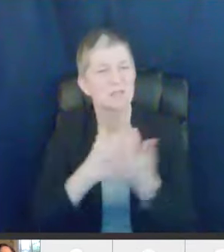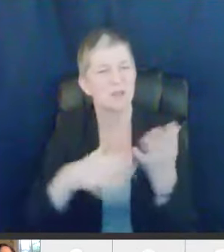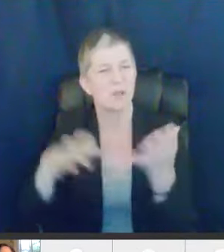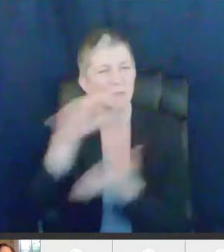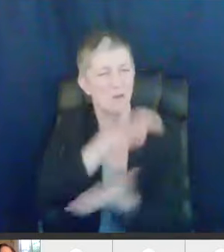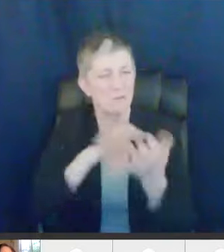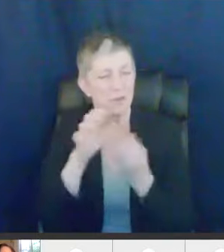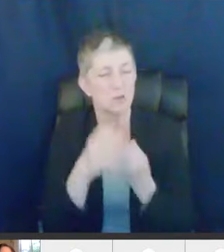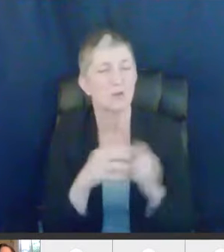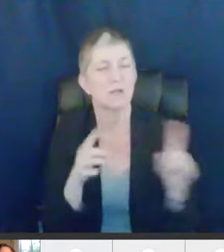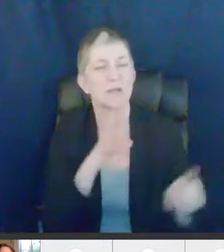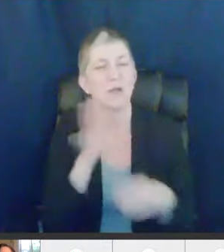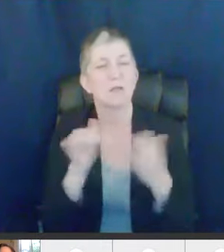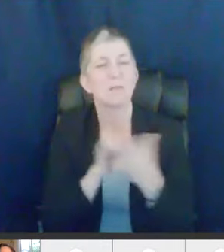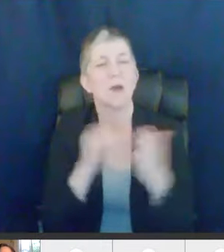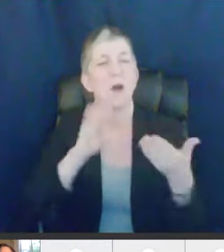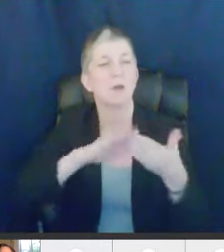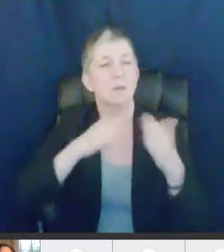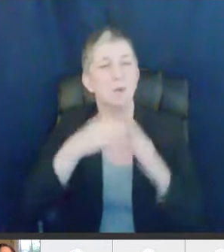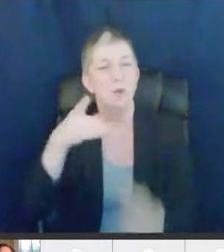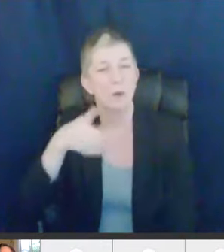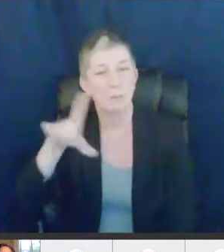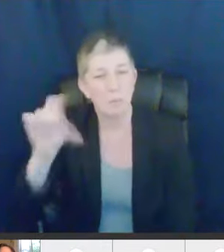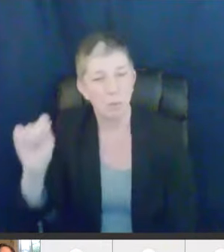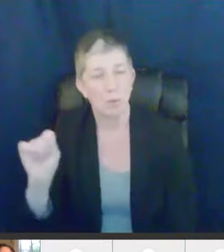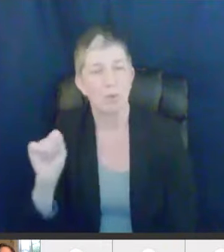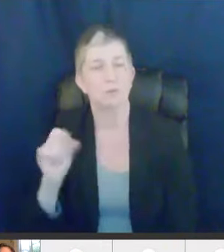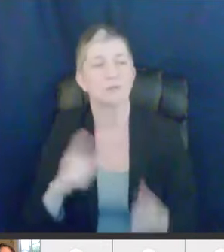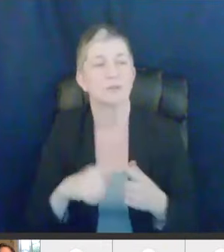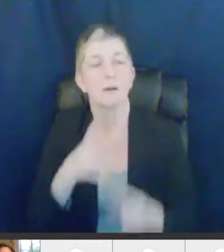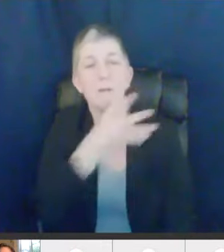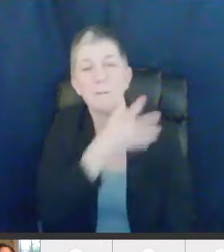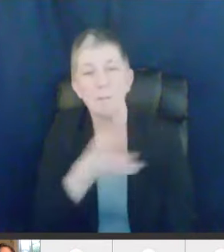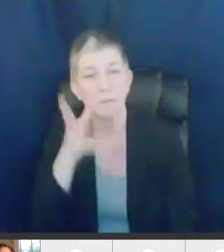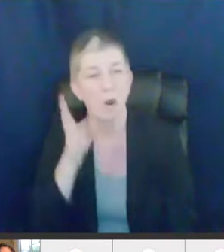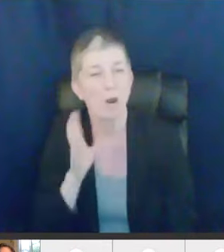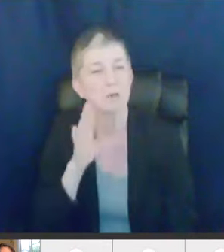community pools he talks about parks that have to do with child care is this